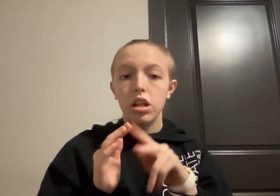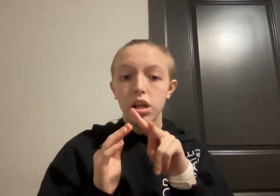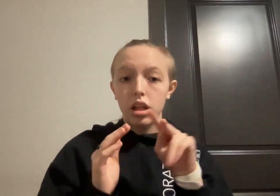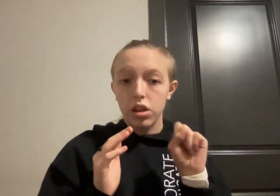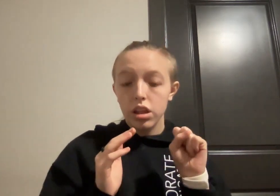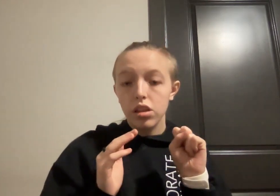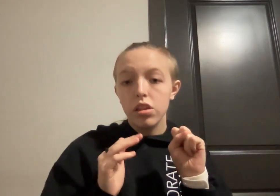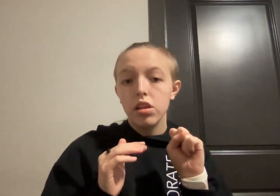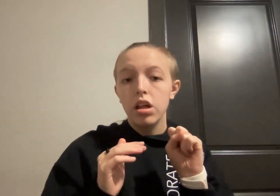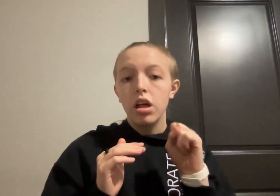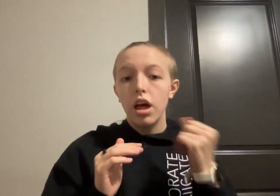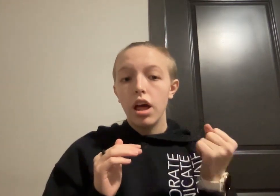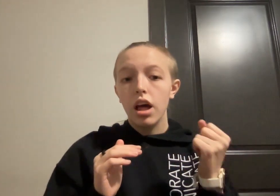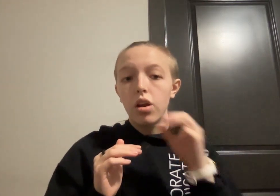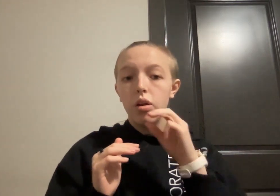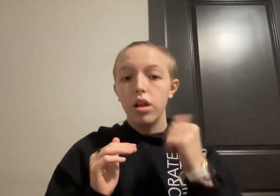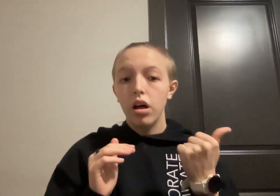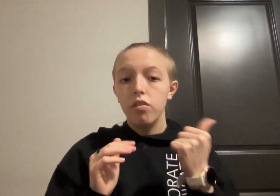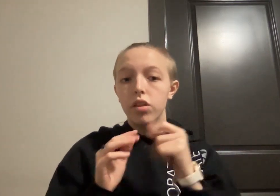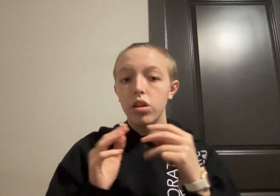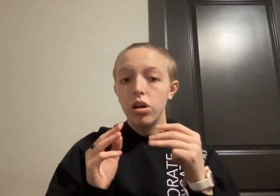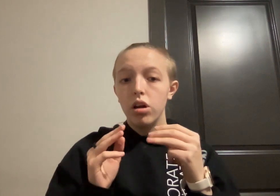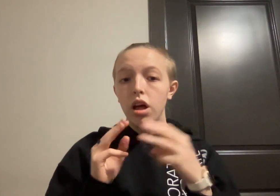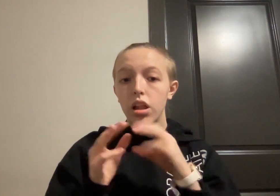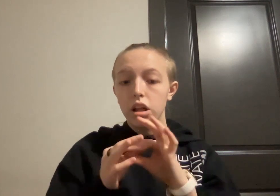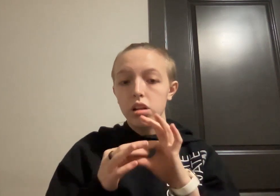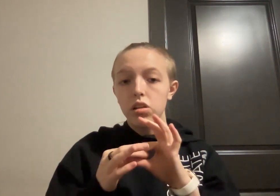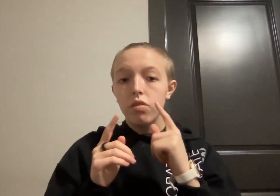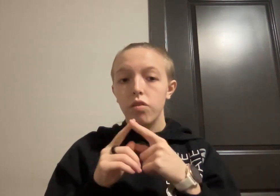and other links for further education